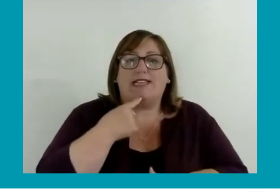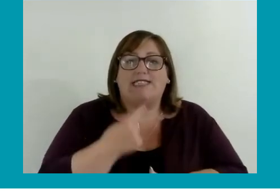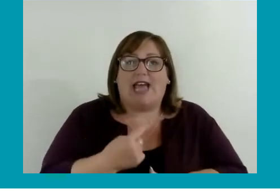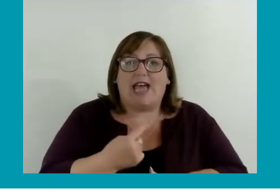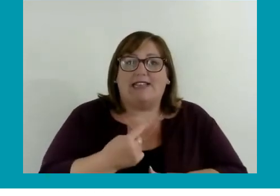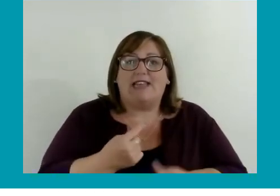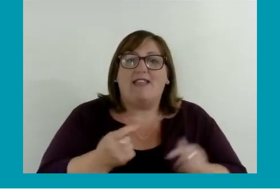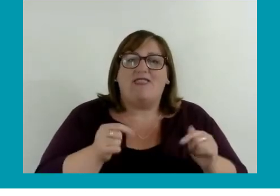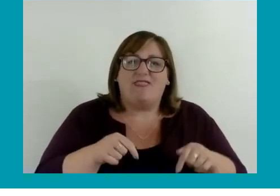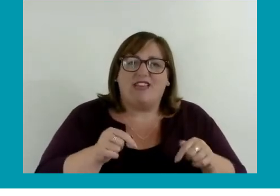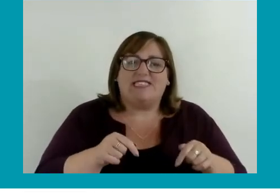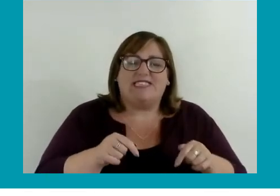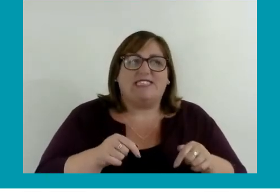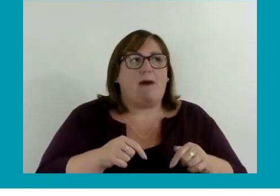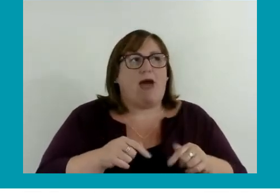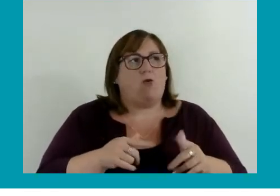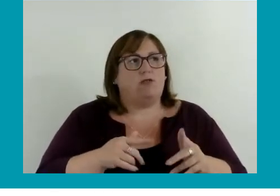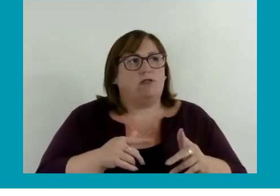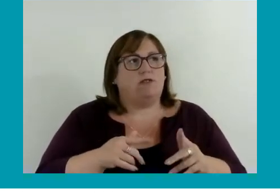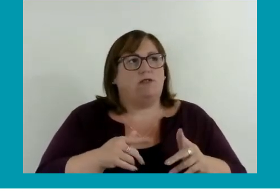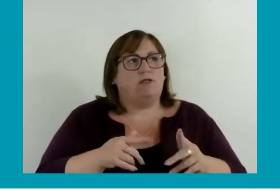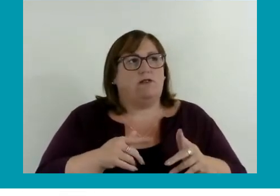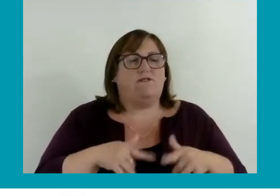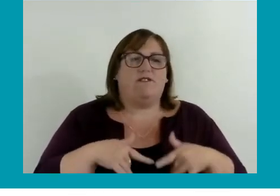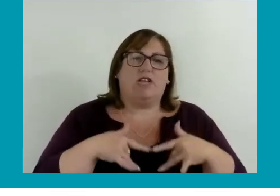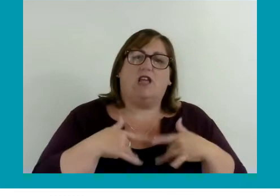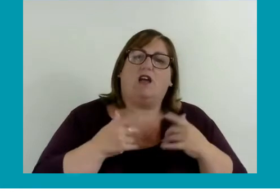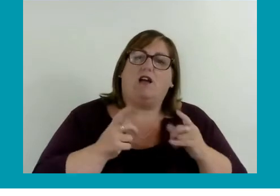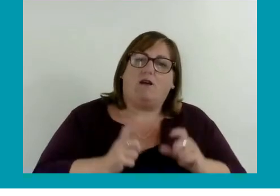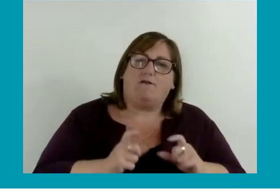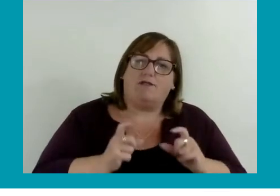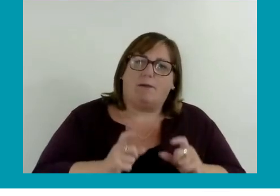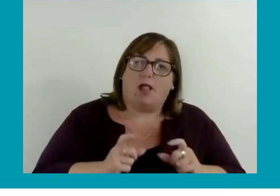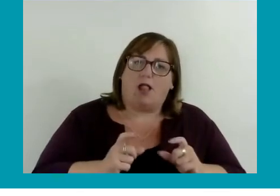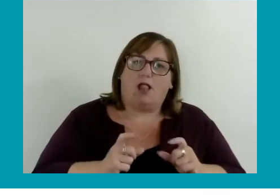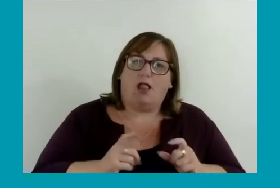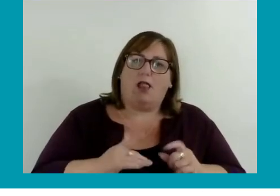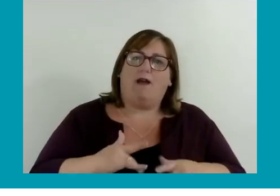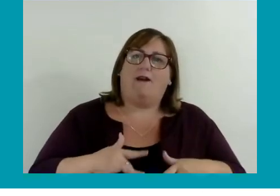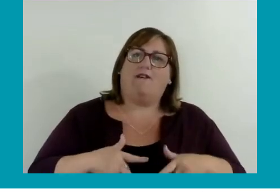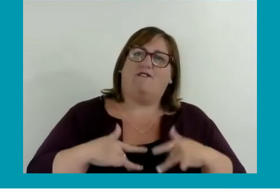reassurance and we just want partners to just be the best that they can be